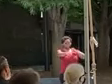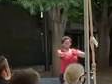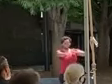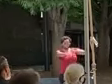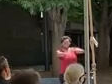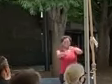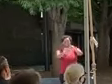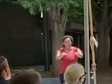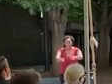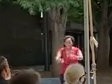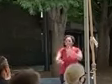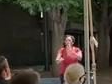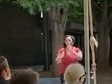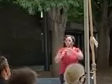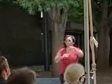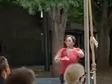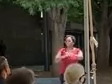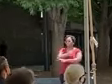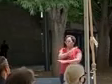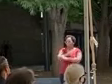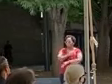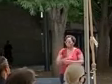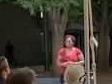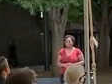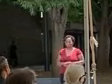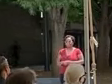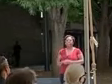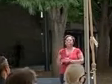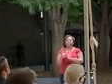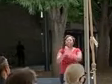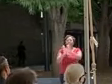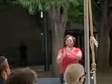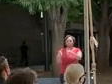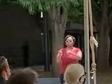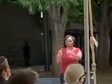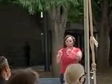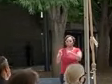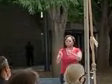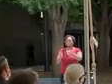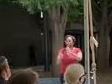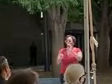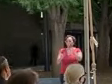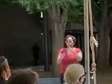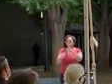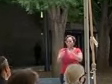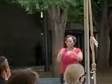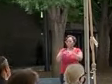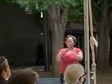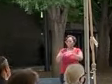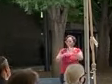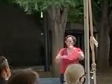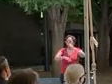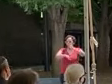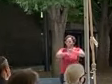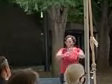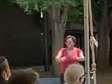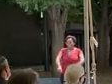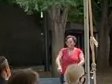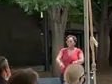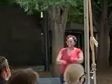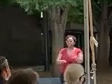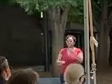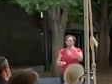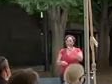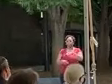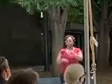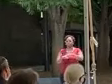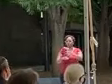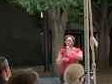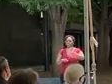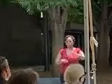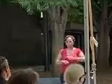renovation of elevators which in some cases provide the only accessible access to the historic monuments and memorials at the National Mall as you may be aware;